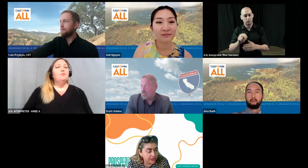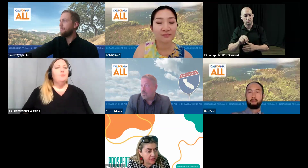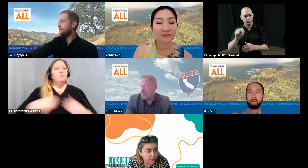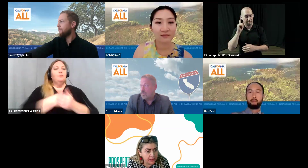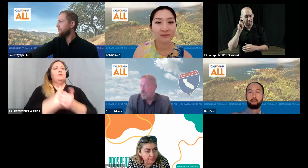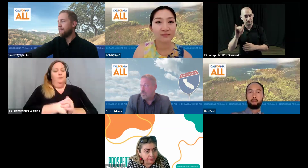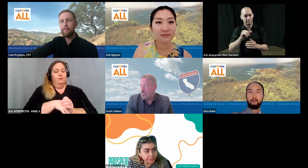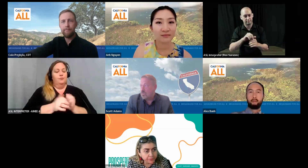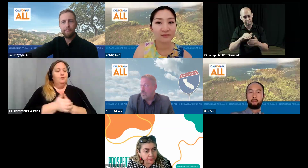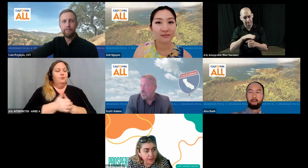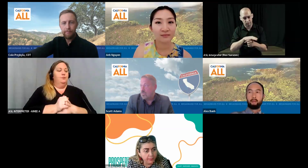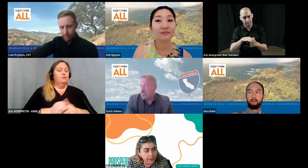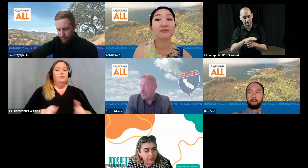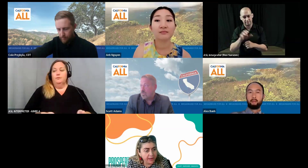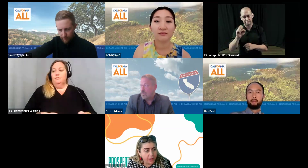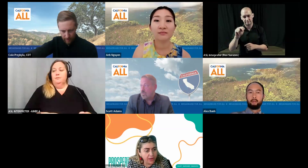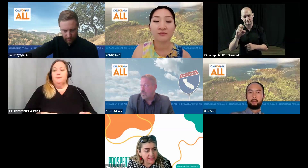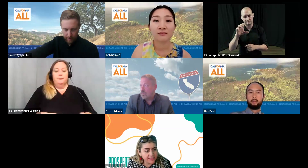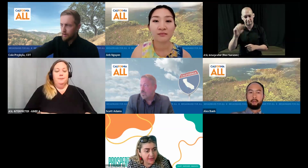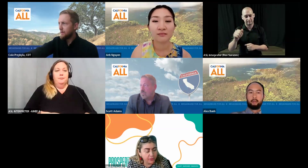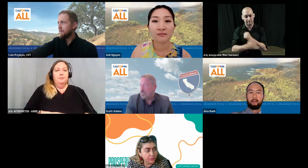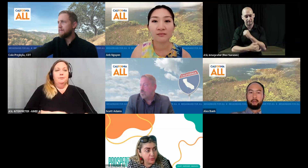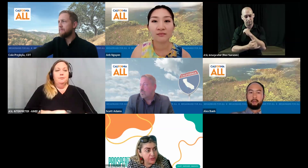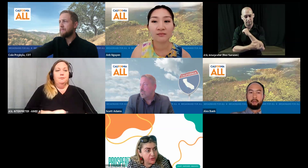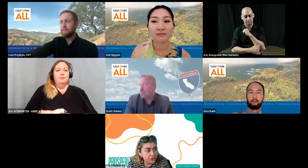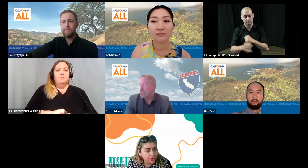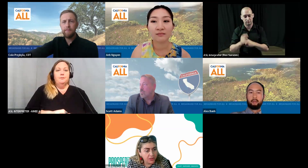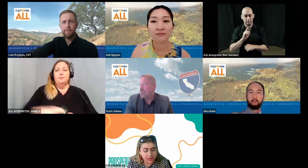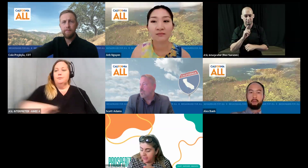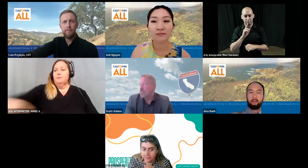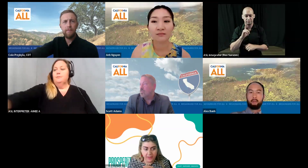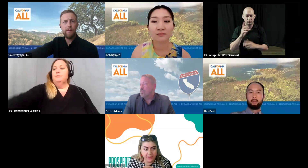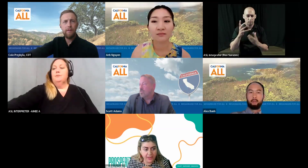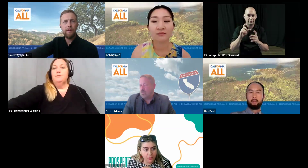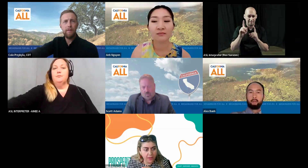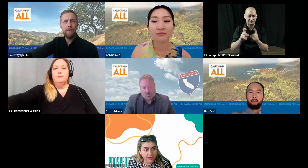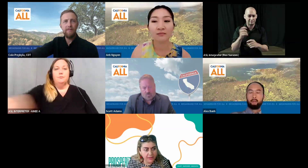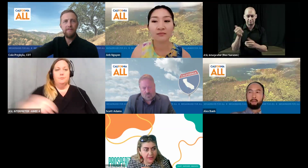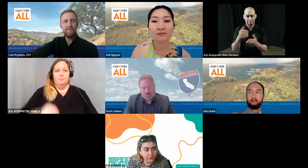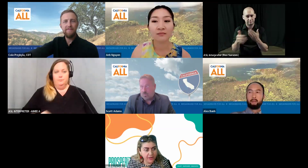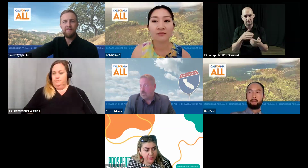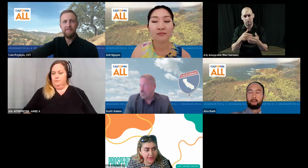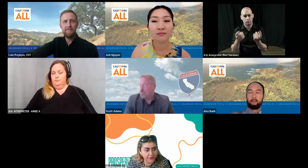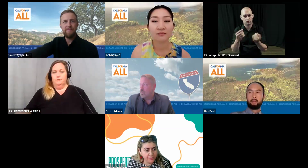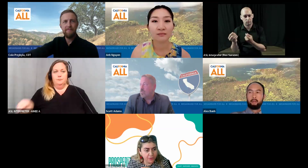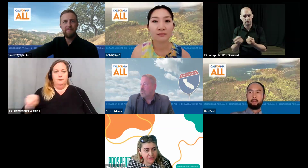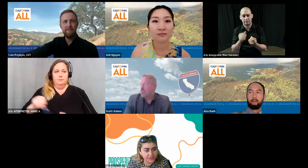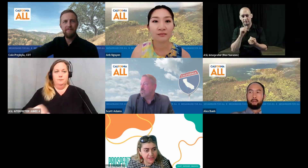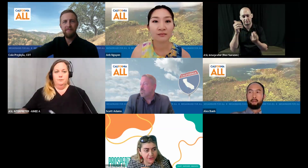Clara County. But I would ask that whatever we do, I don't want to create another process that is